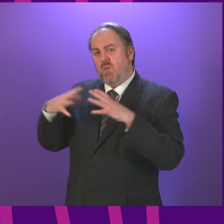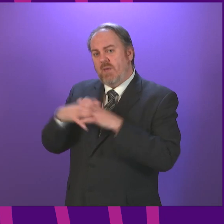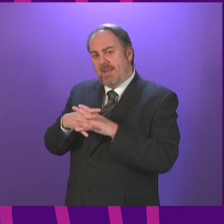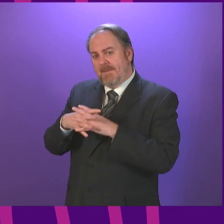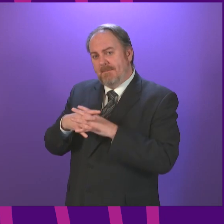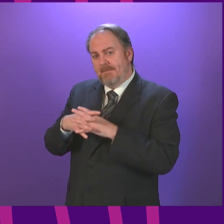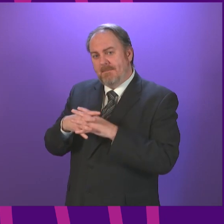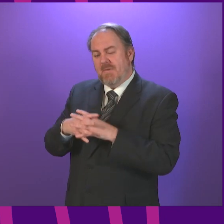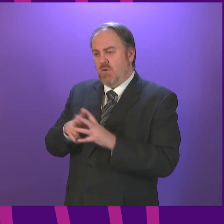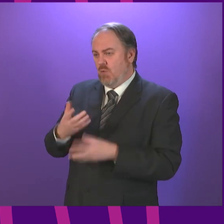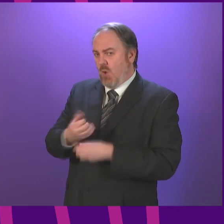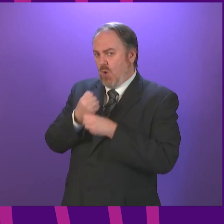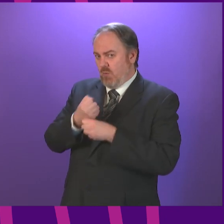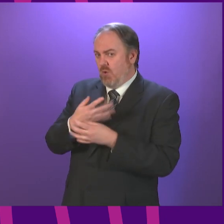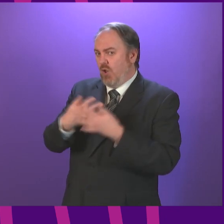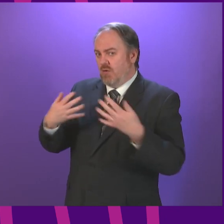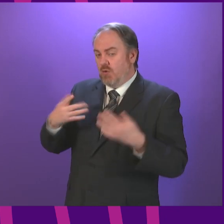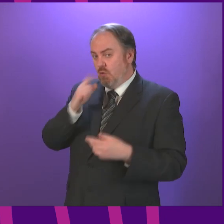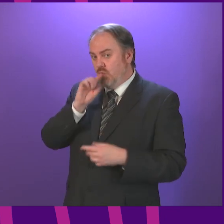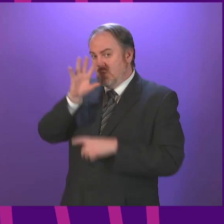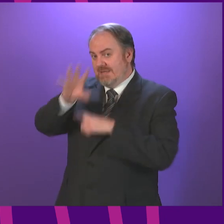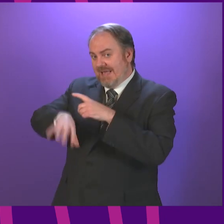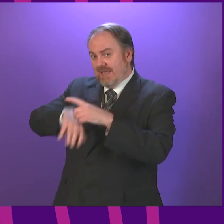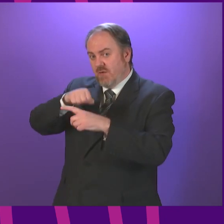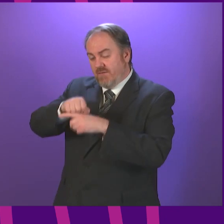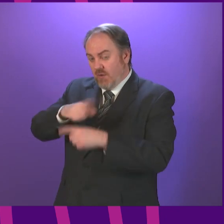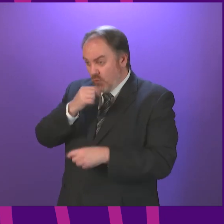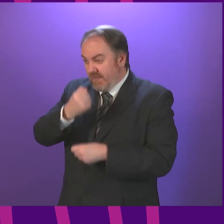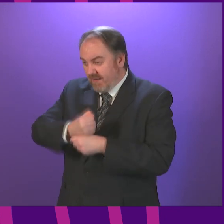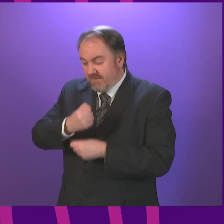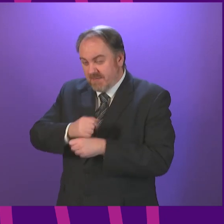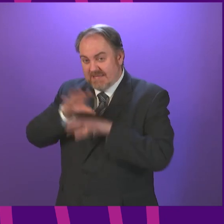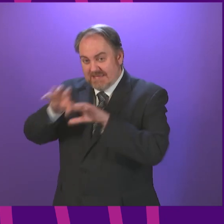into public ownership? The First Minister (Nicola Sturgeon): I am happy to come back, within commercial